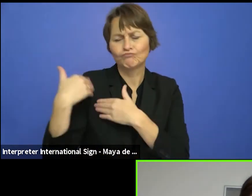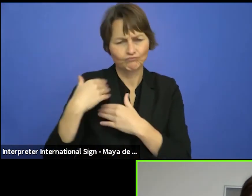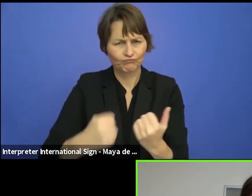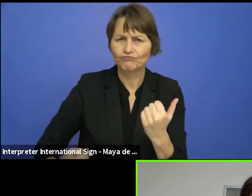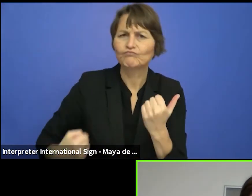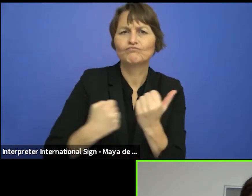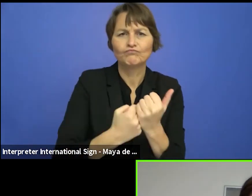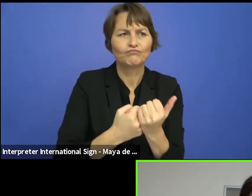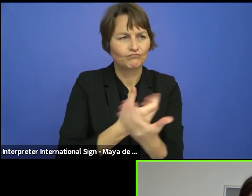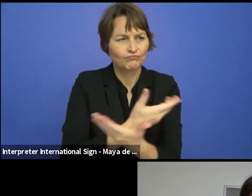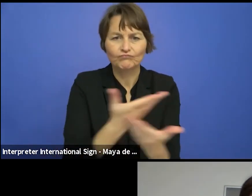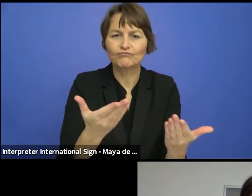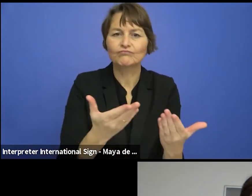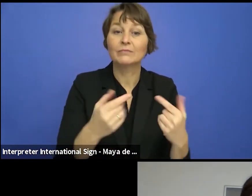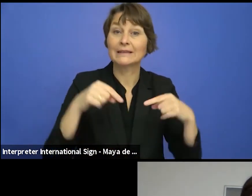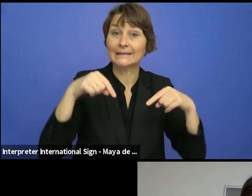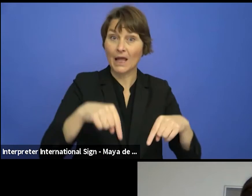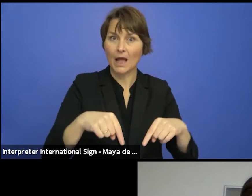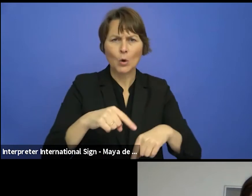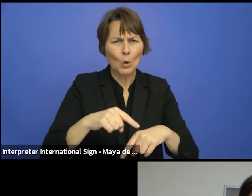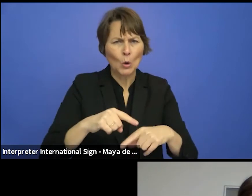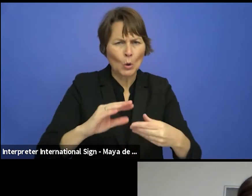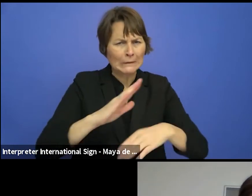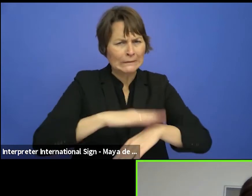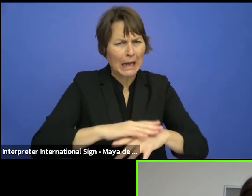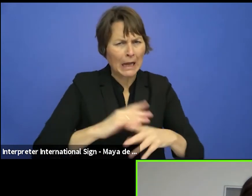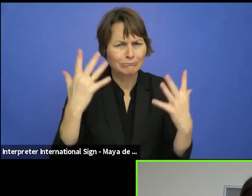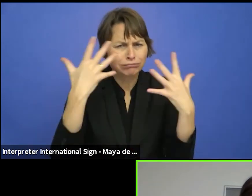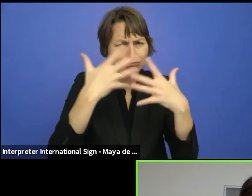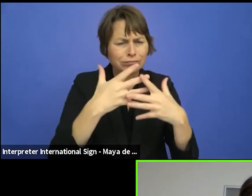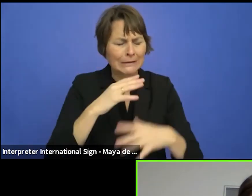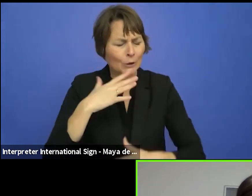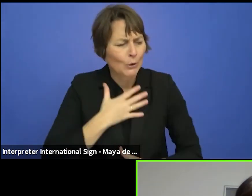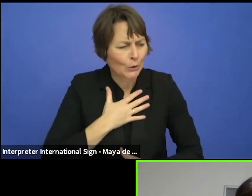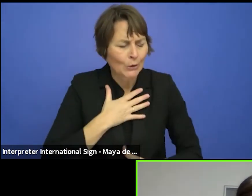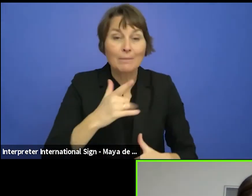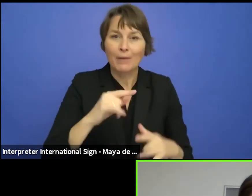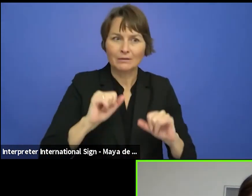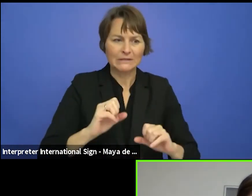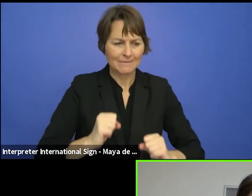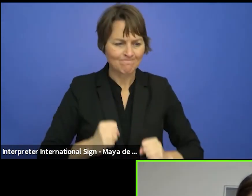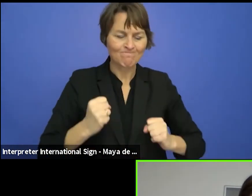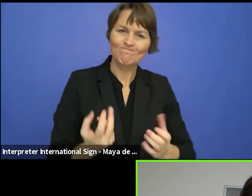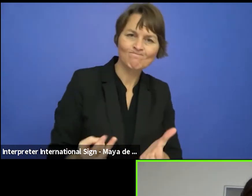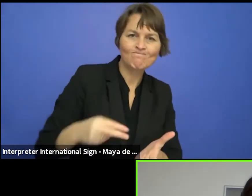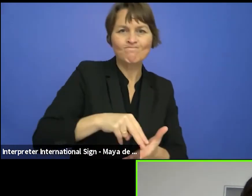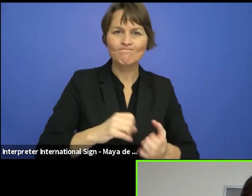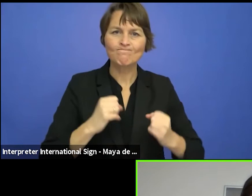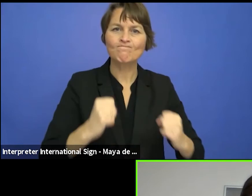not only in these difficult times but for resilient recovery, for innovation and for just